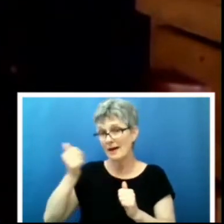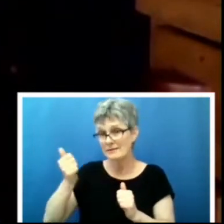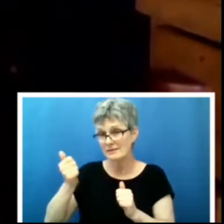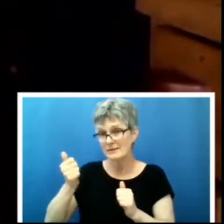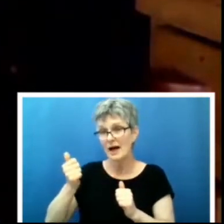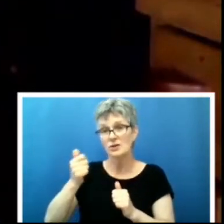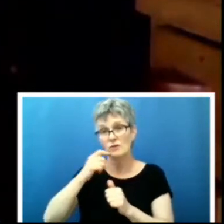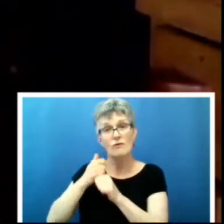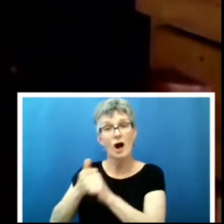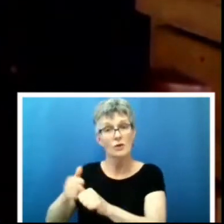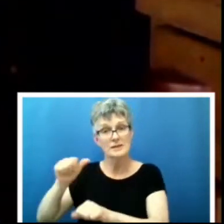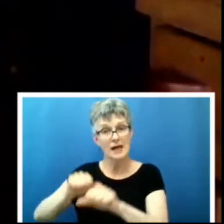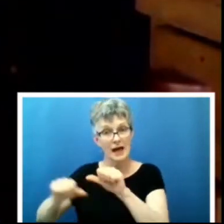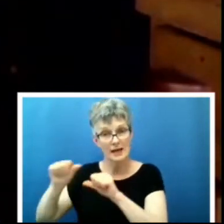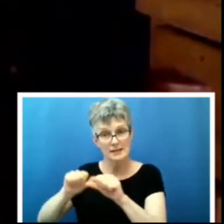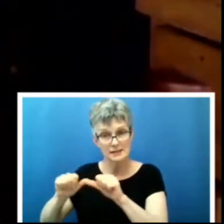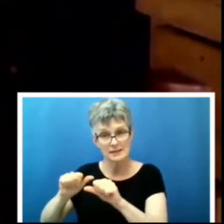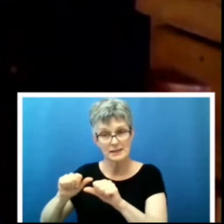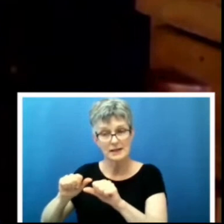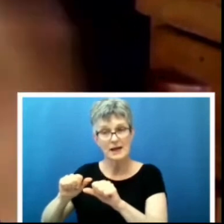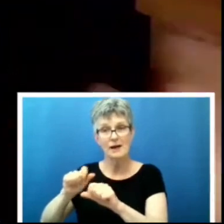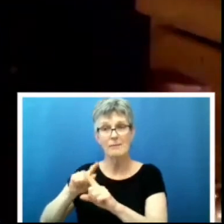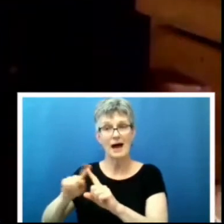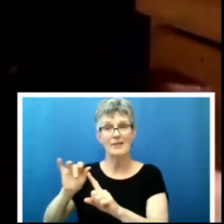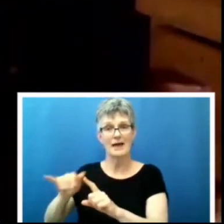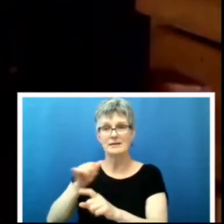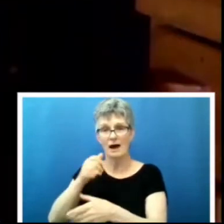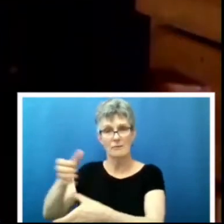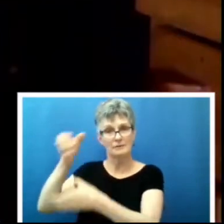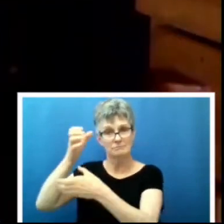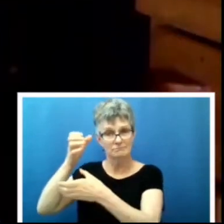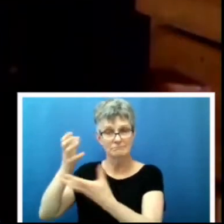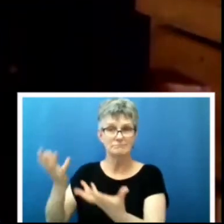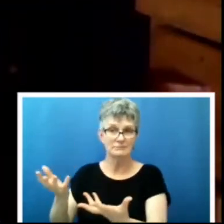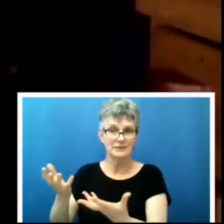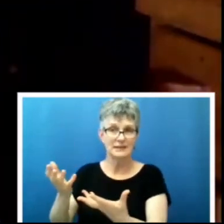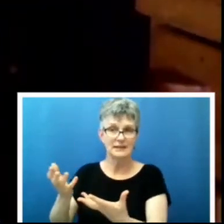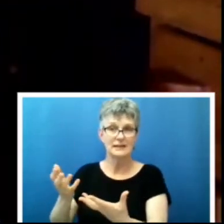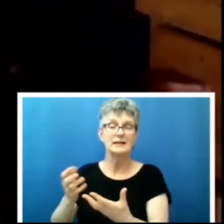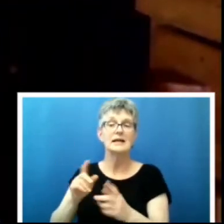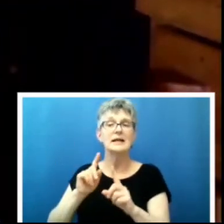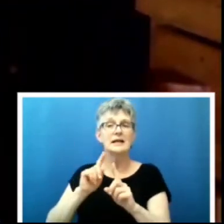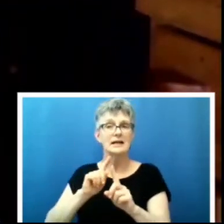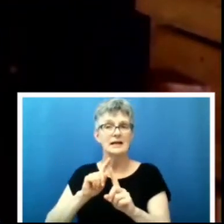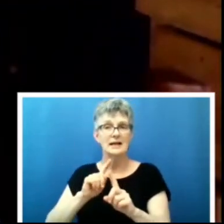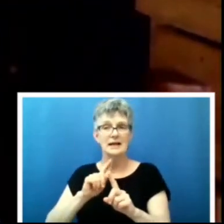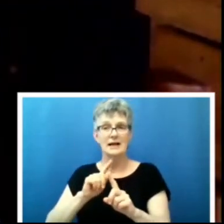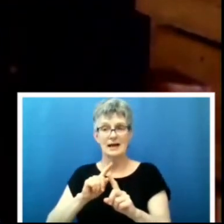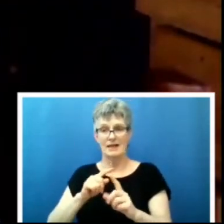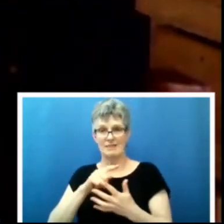And, so it's gonna be mixed. These have a variety of scientific backings or not.